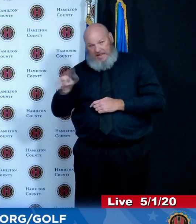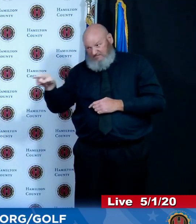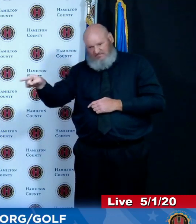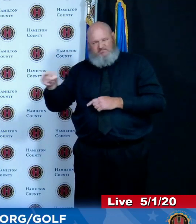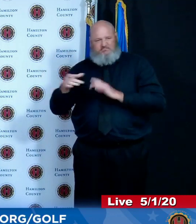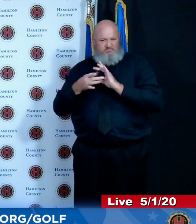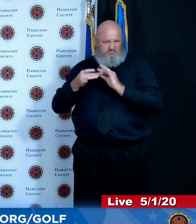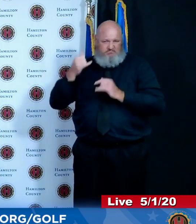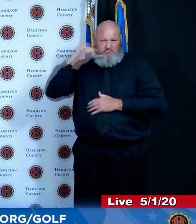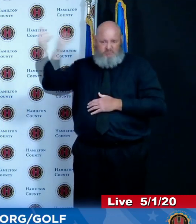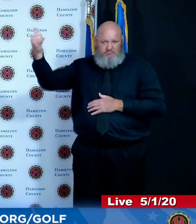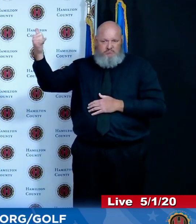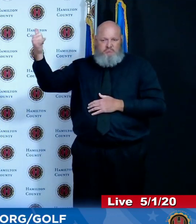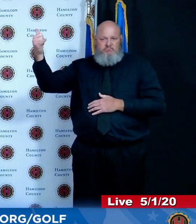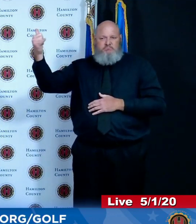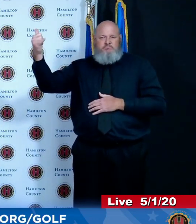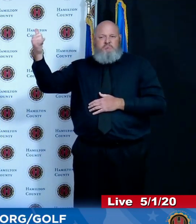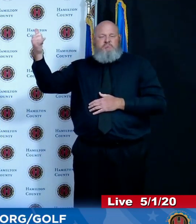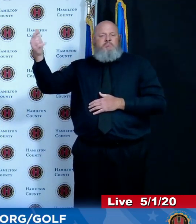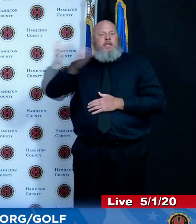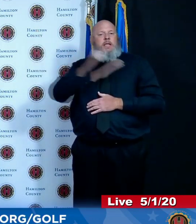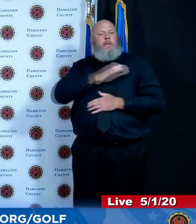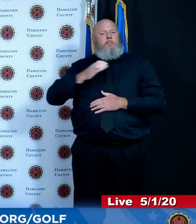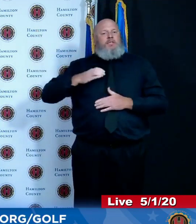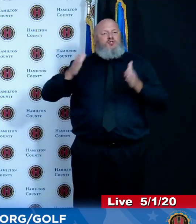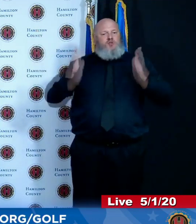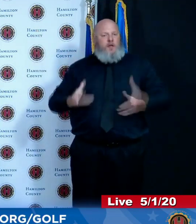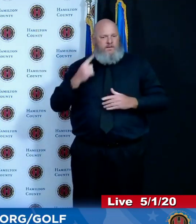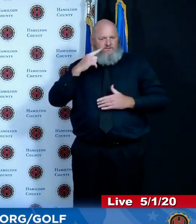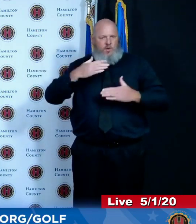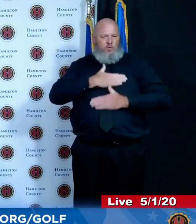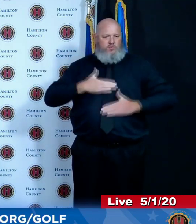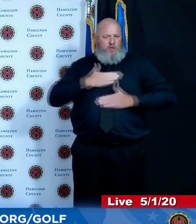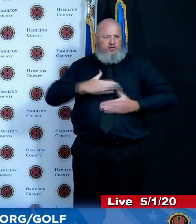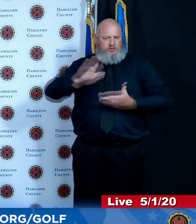the county and they are also opening up today and tomorrow what he describes as